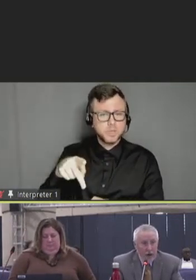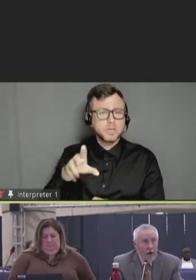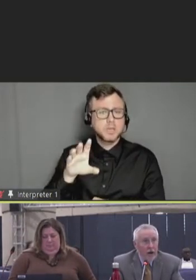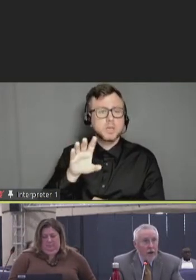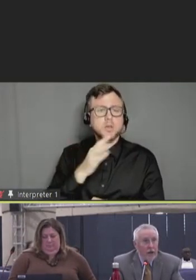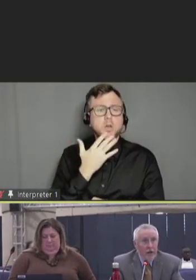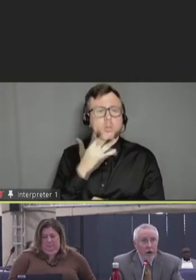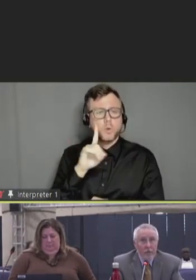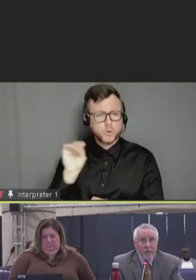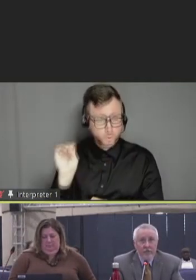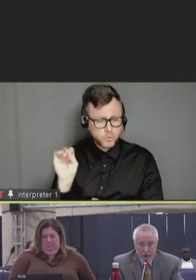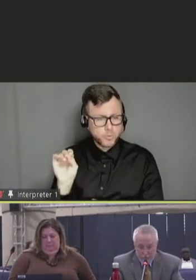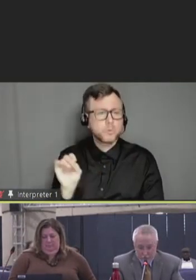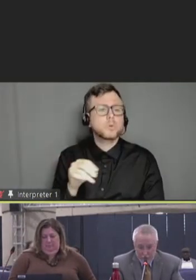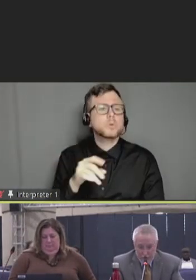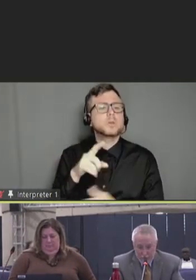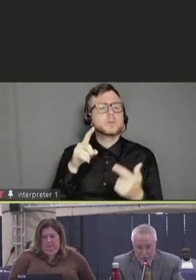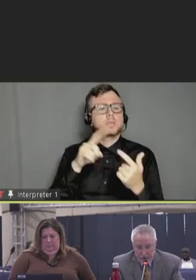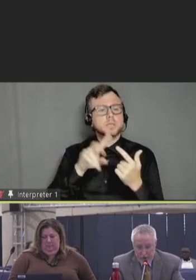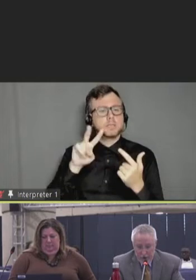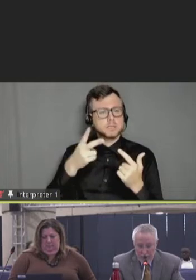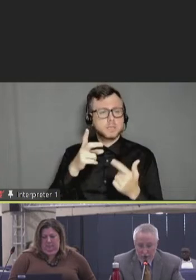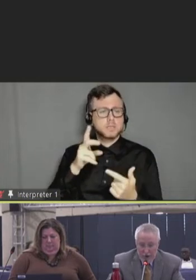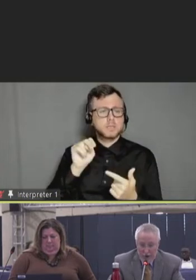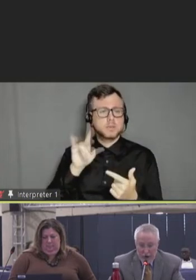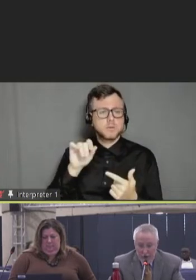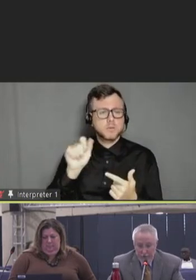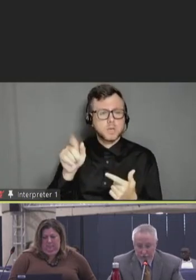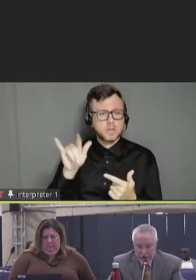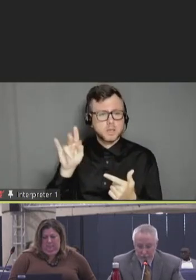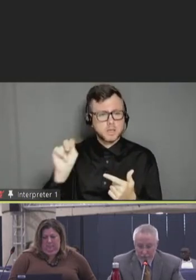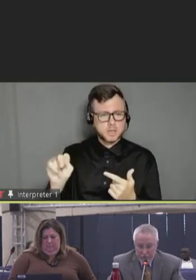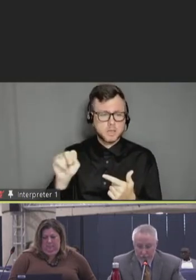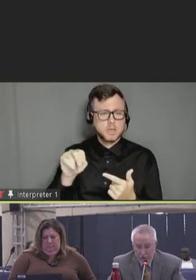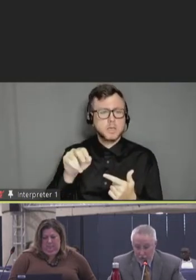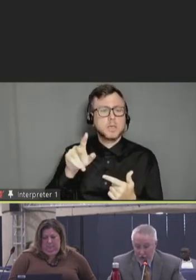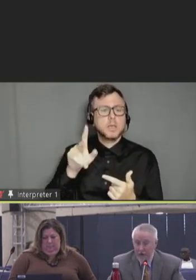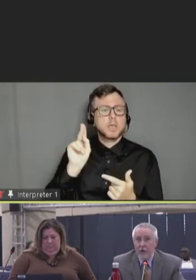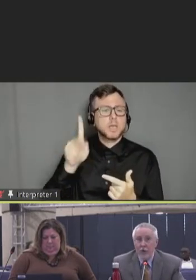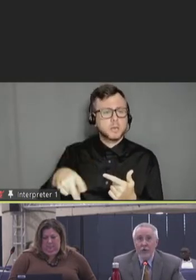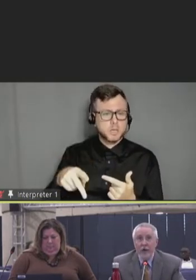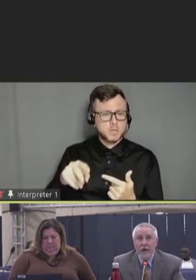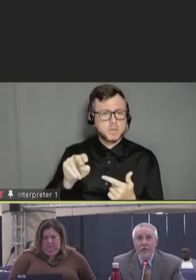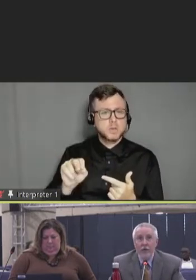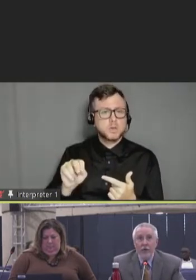And then our second presenter will be Dr. Nicola Klein from Kaiser Permanente, Northern California. Dr. Daley, are you on the line?